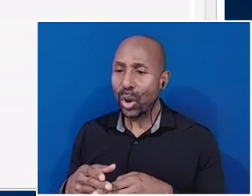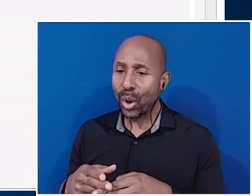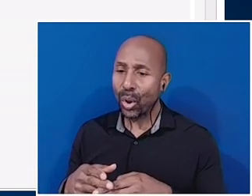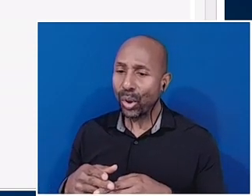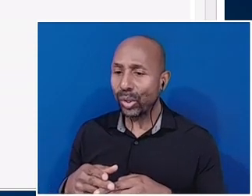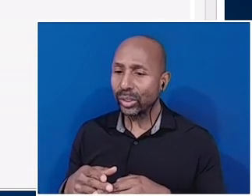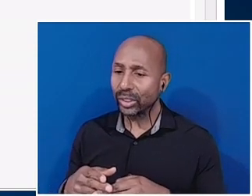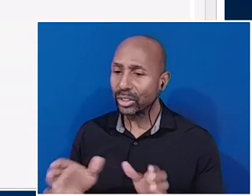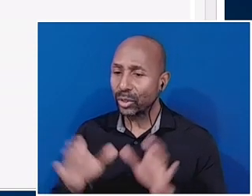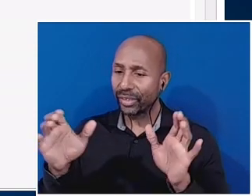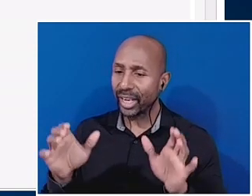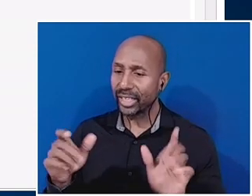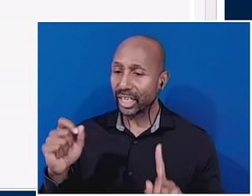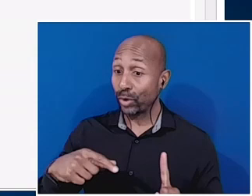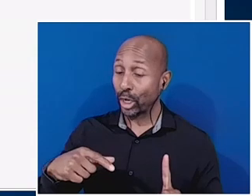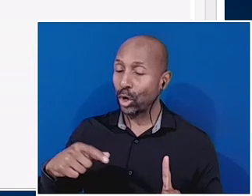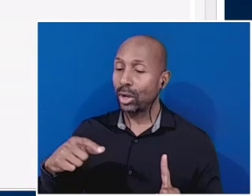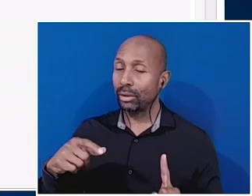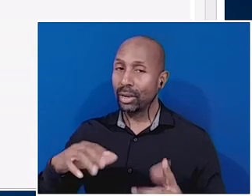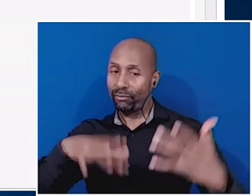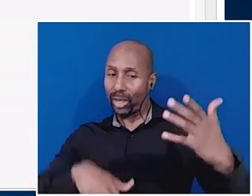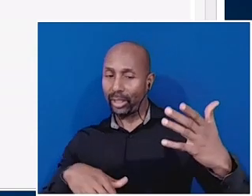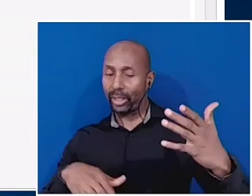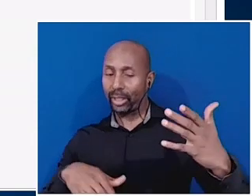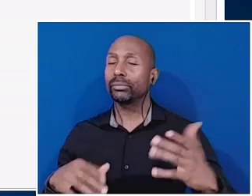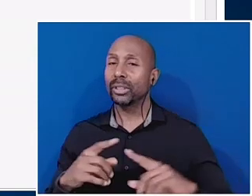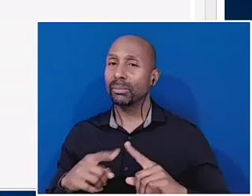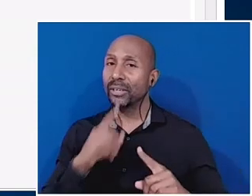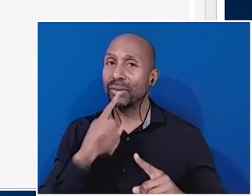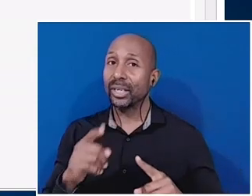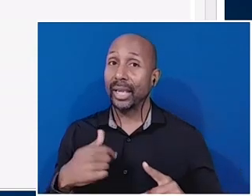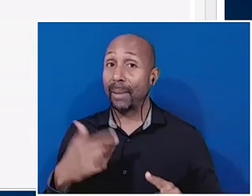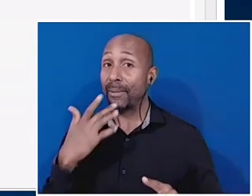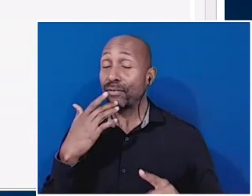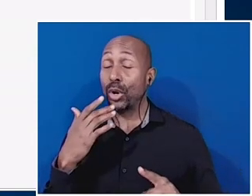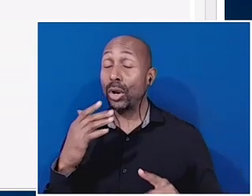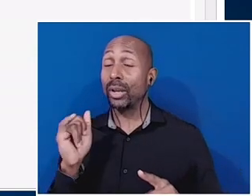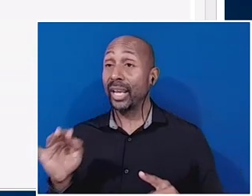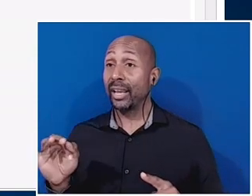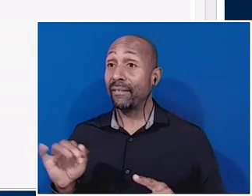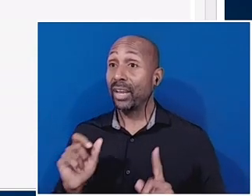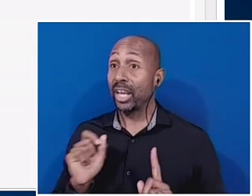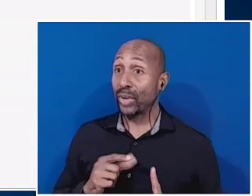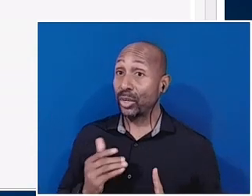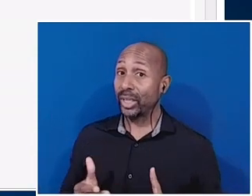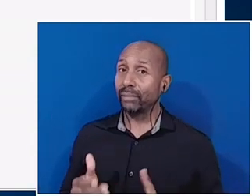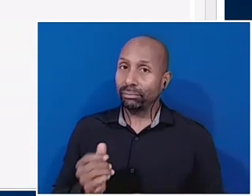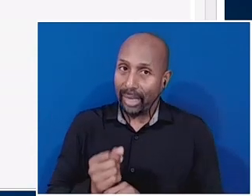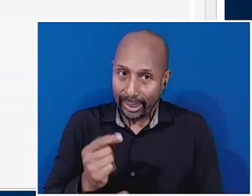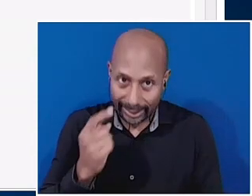honestly, I'd rather have succinct triggers that make sense for requiring an institution to submit a teach out plan